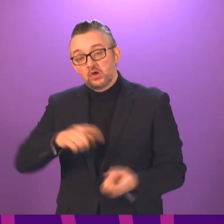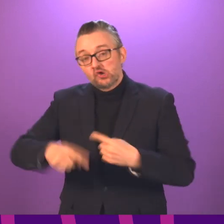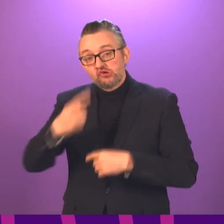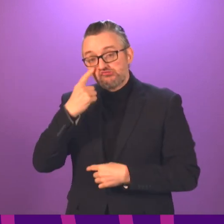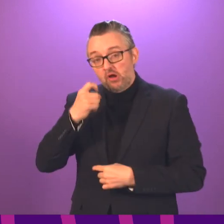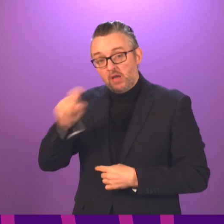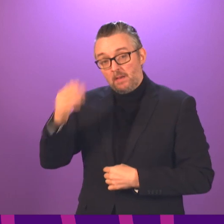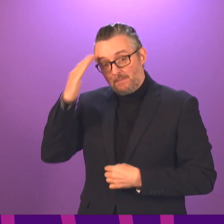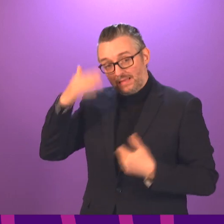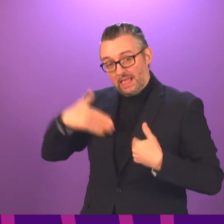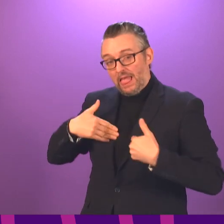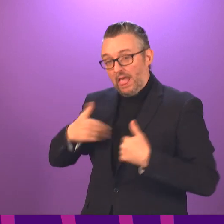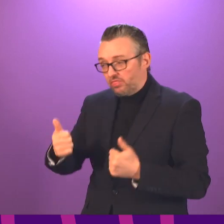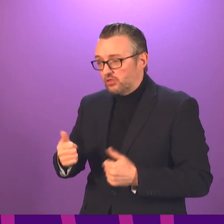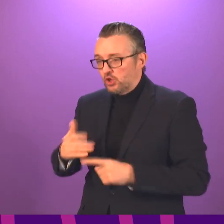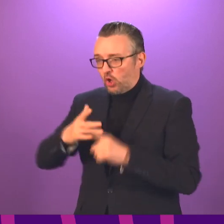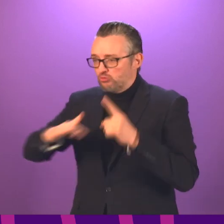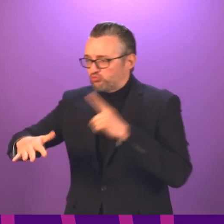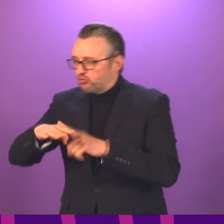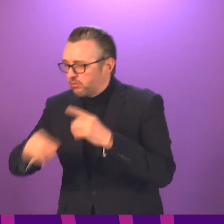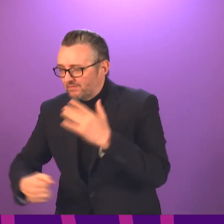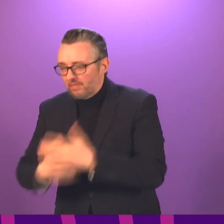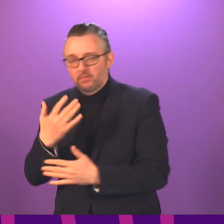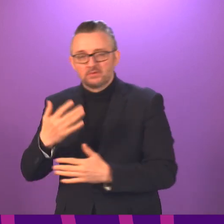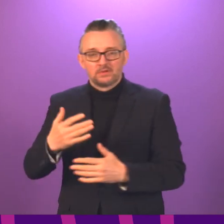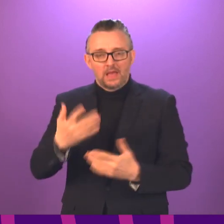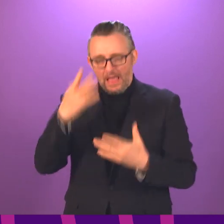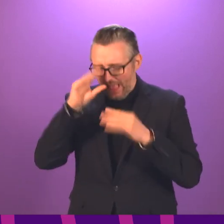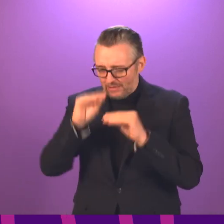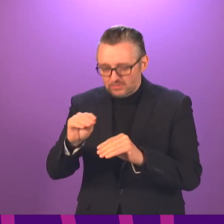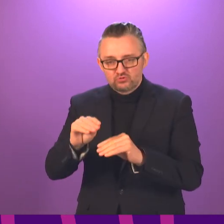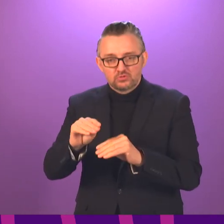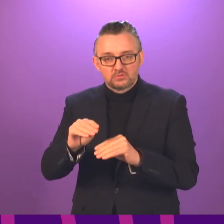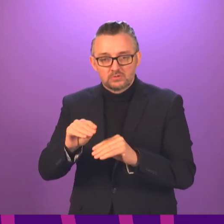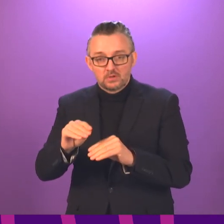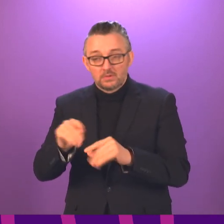health and wellbeing, social development and educational attainment, but getting all pupils